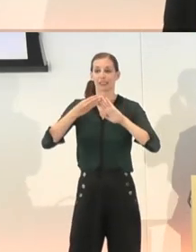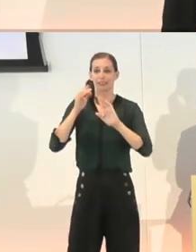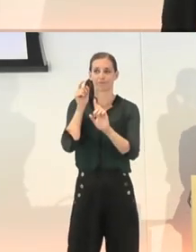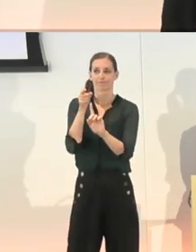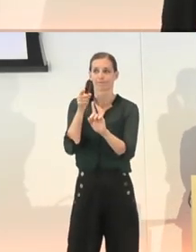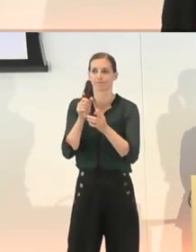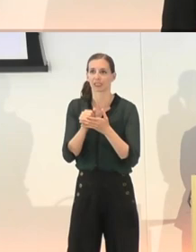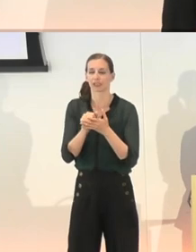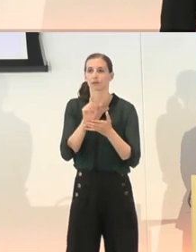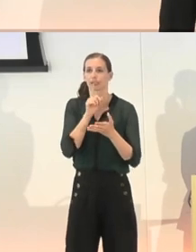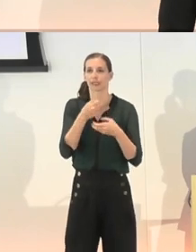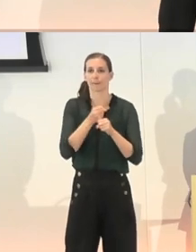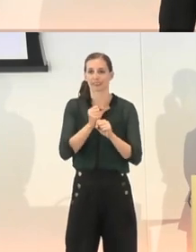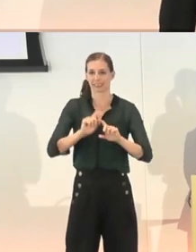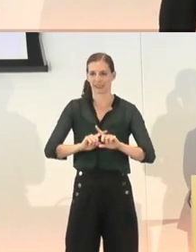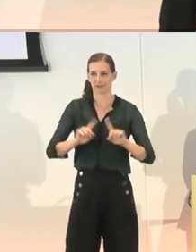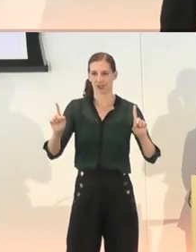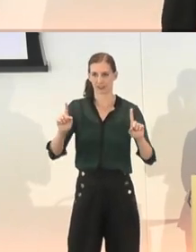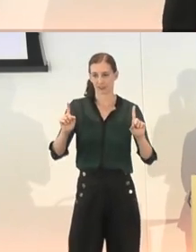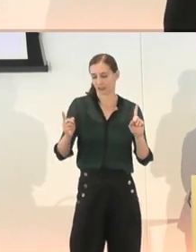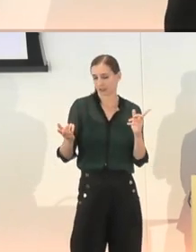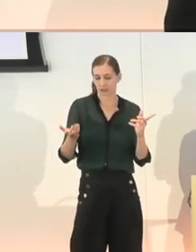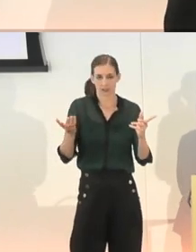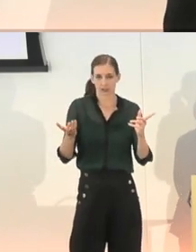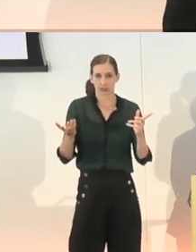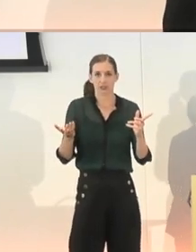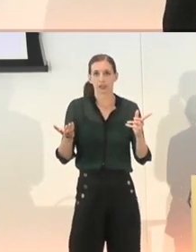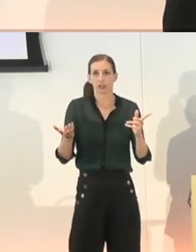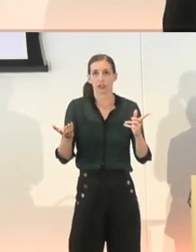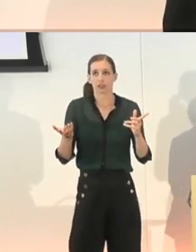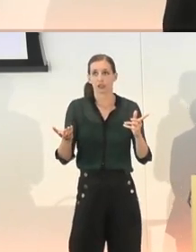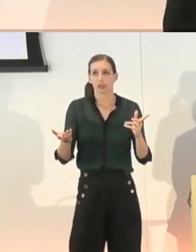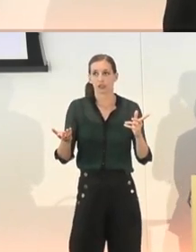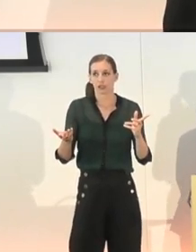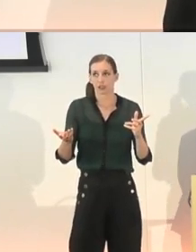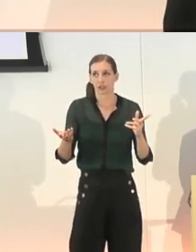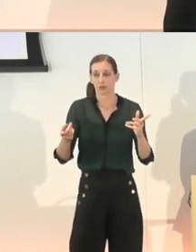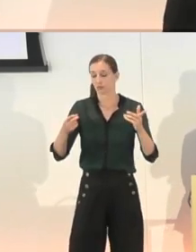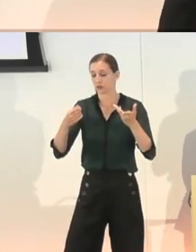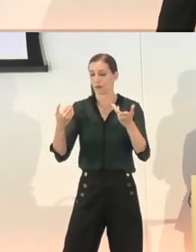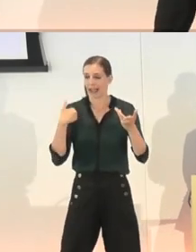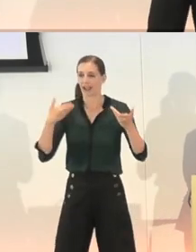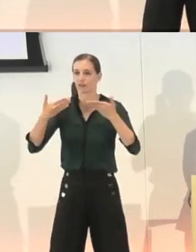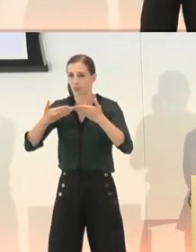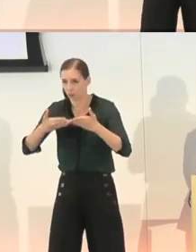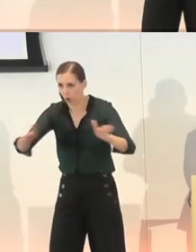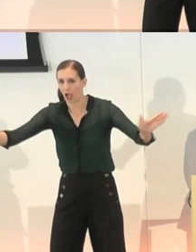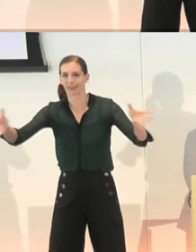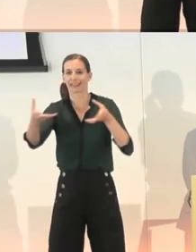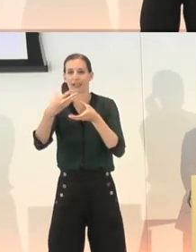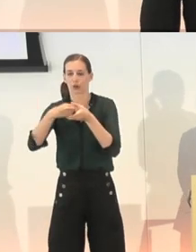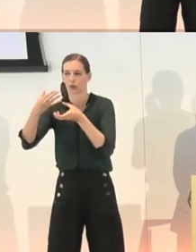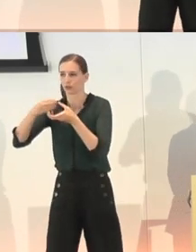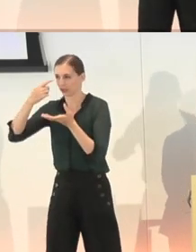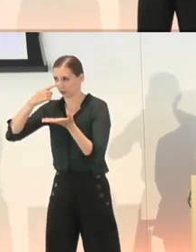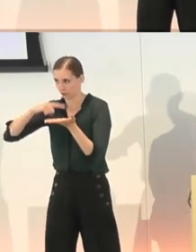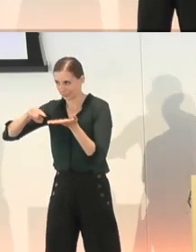a difference on a longitudinal or broadly research. Going beyond the transactional,